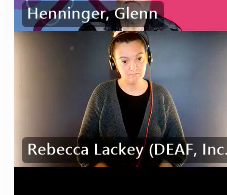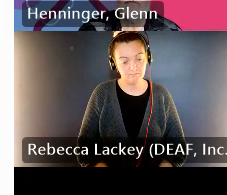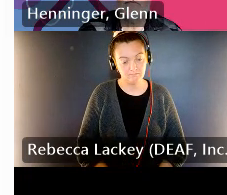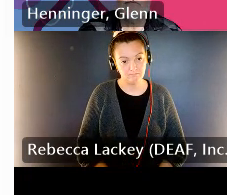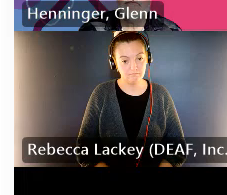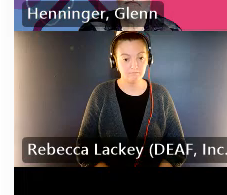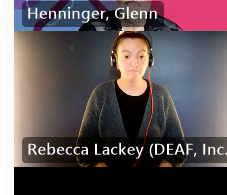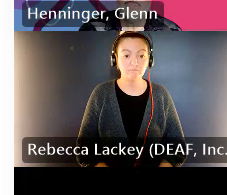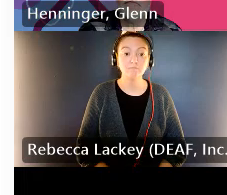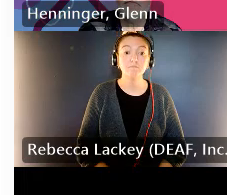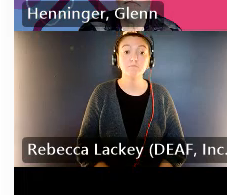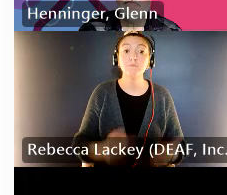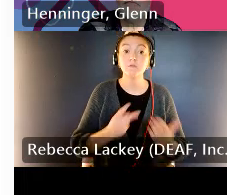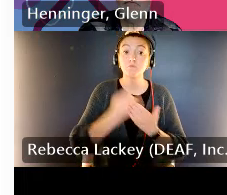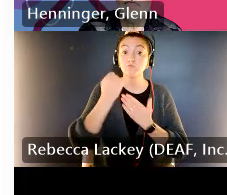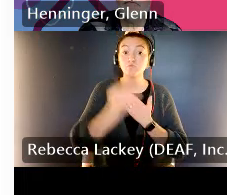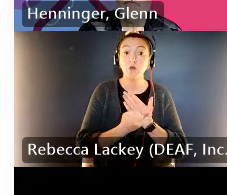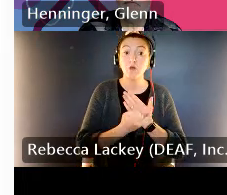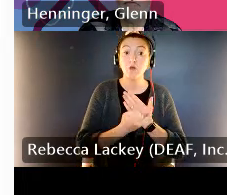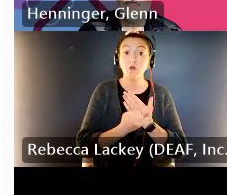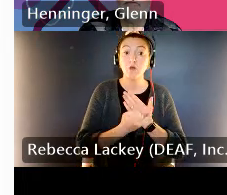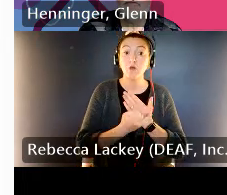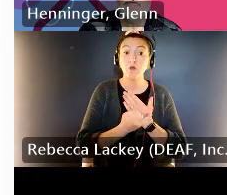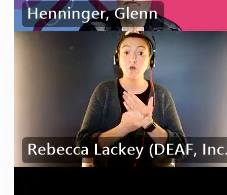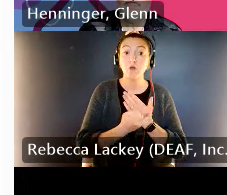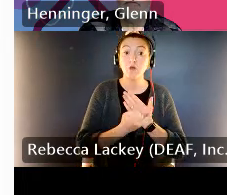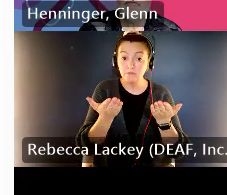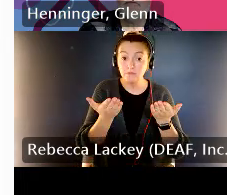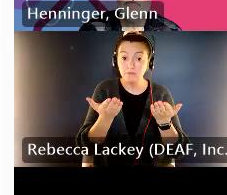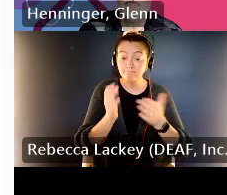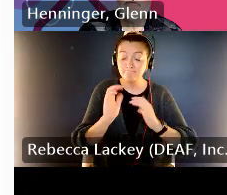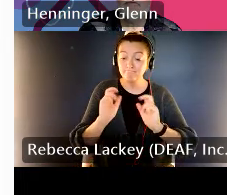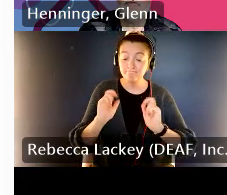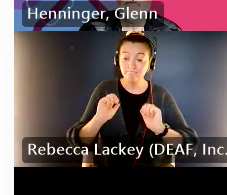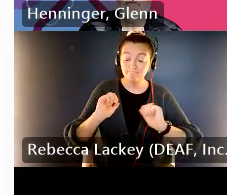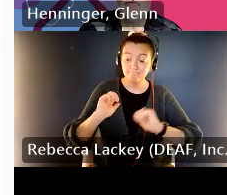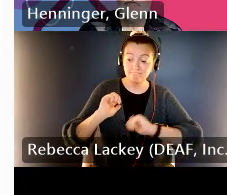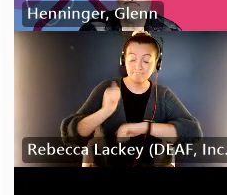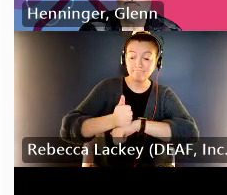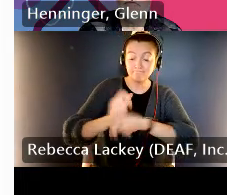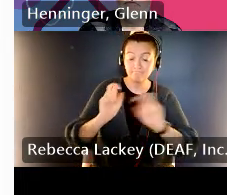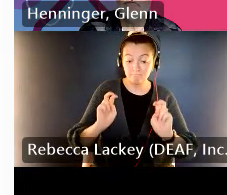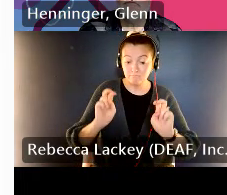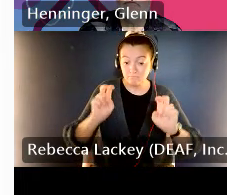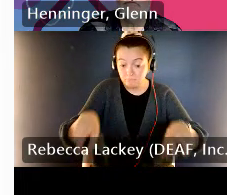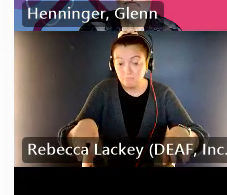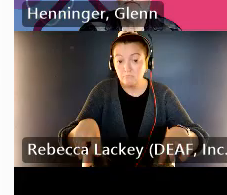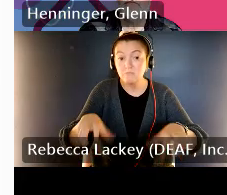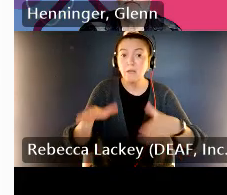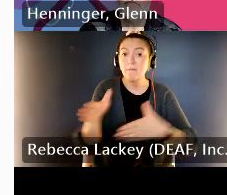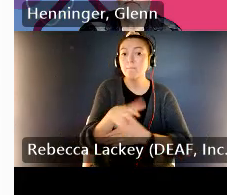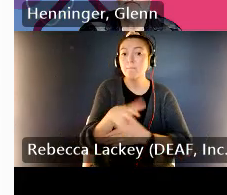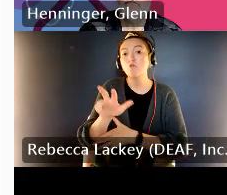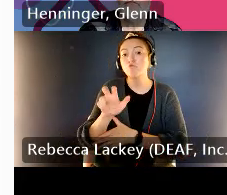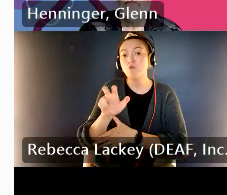The project proposes installing speed humps spaced approximately 300 to 500